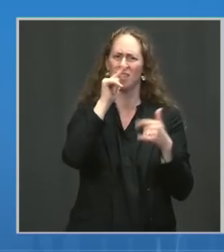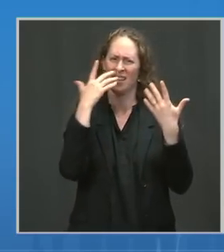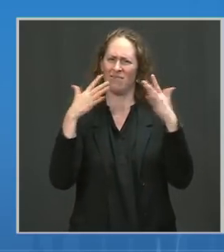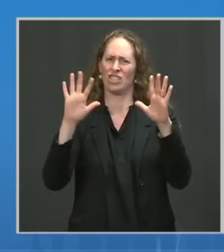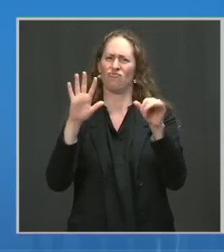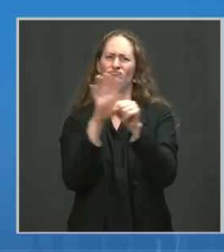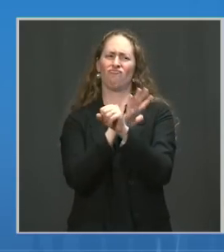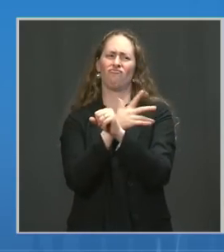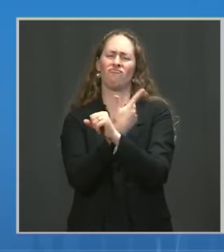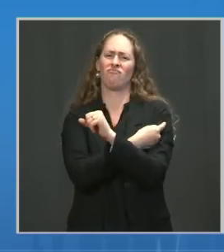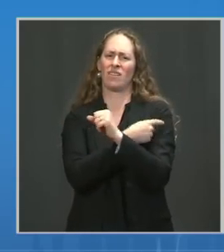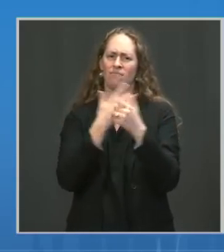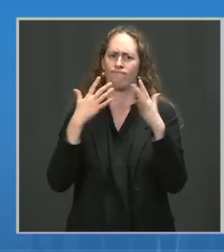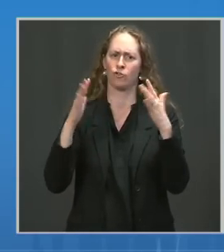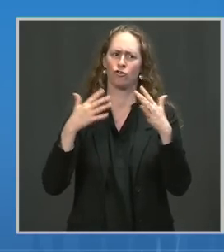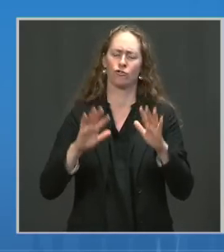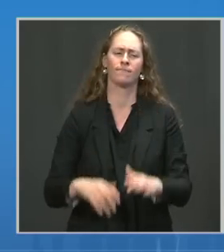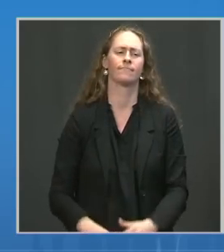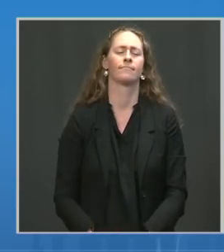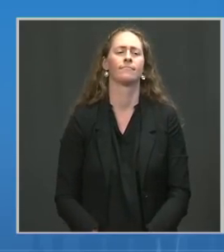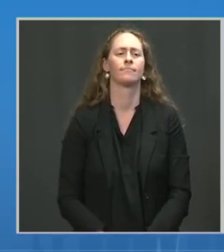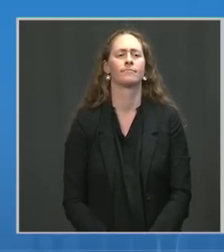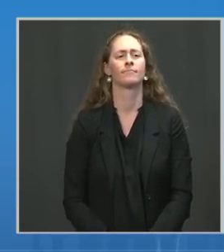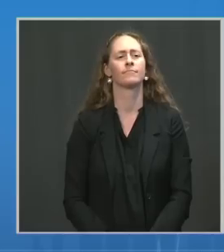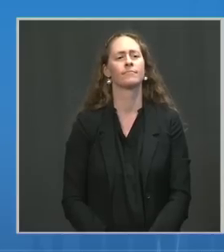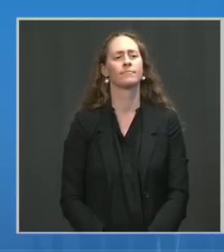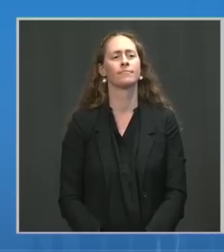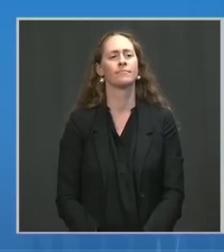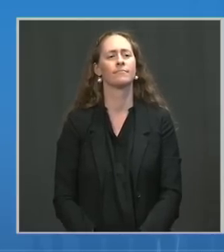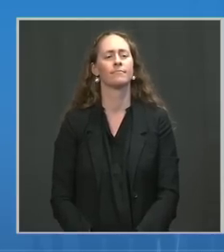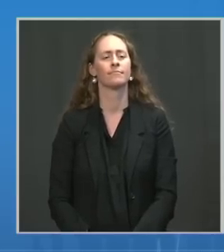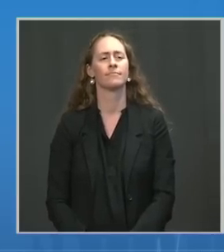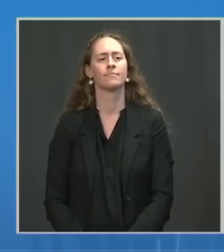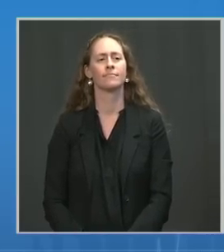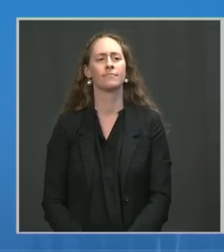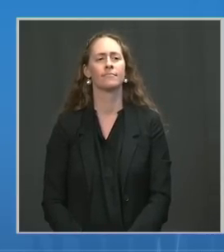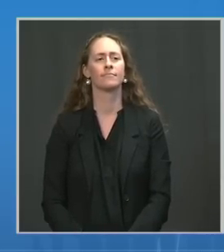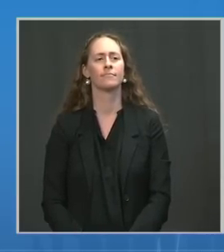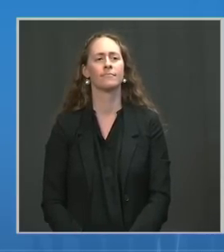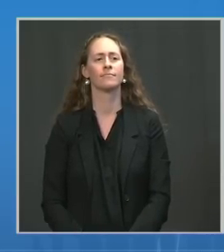by definition, even with a high degree of efficacy,